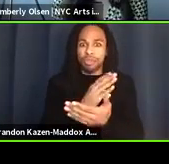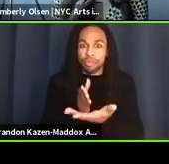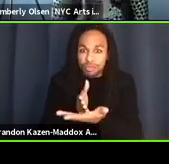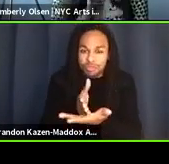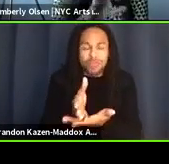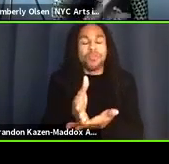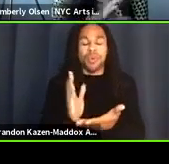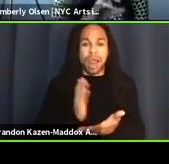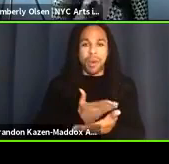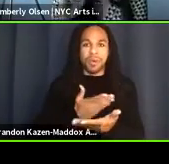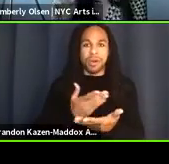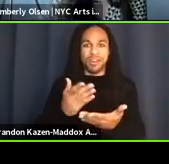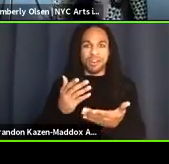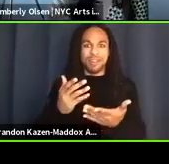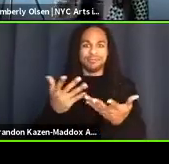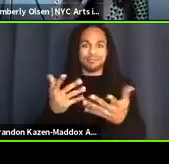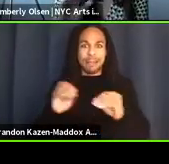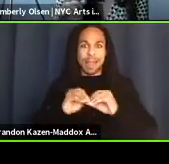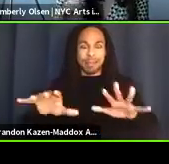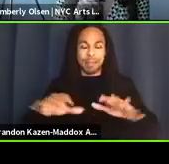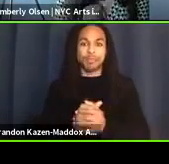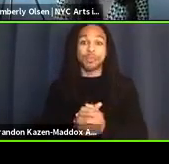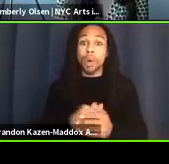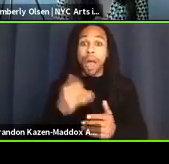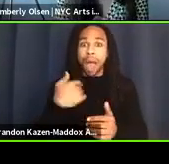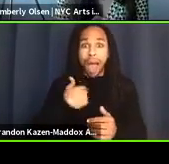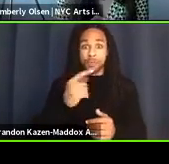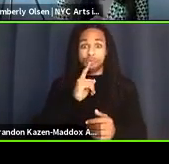to us and ready for new programming however we could reach them.